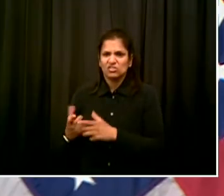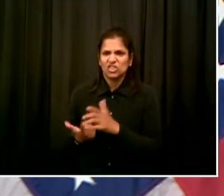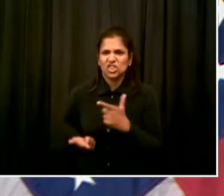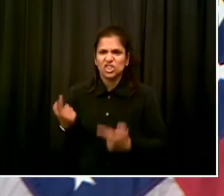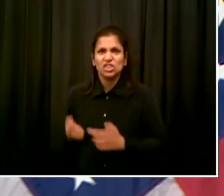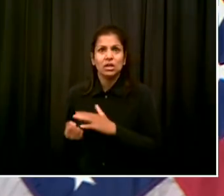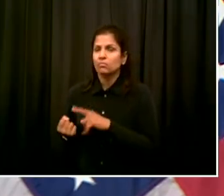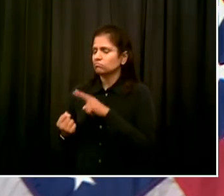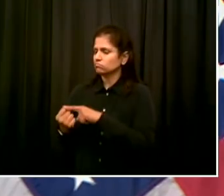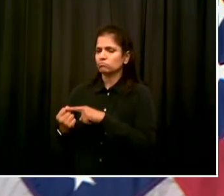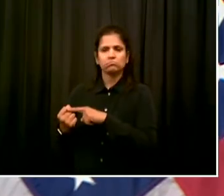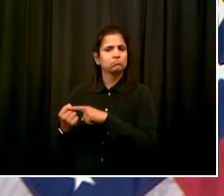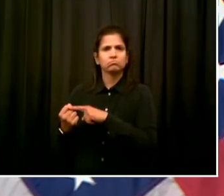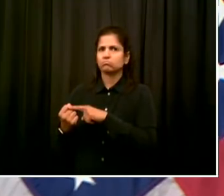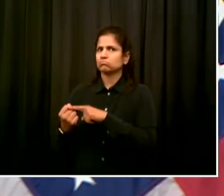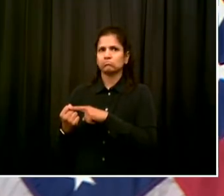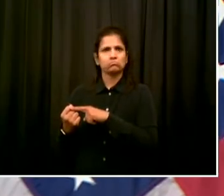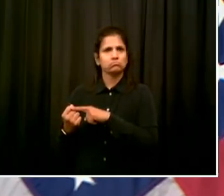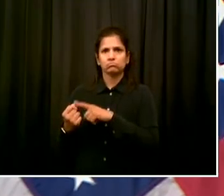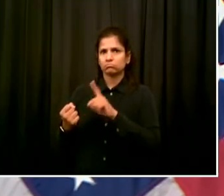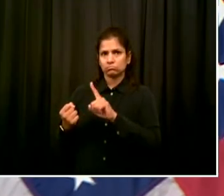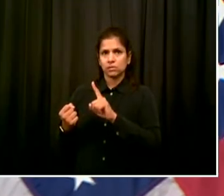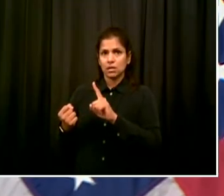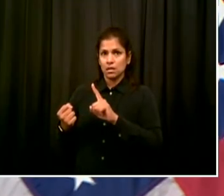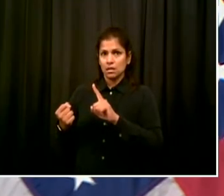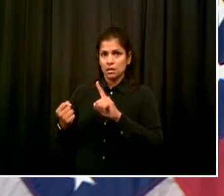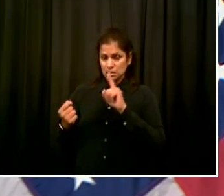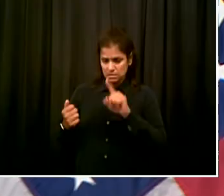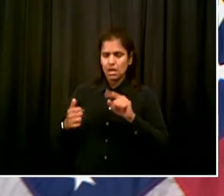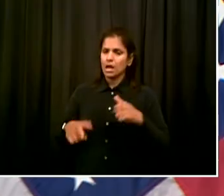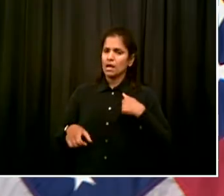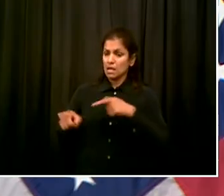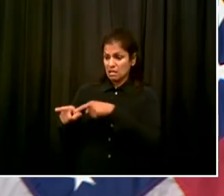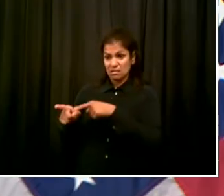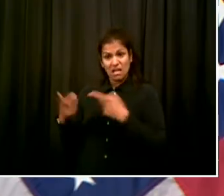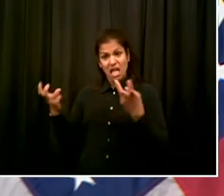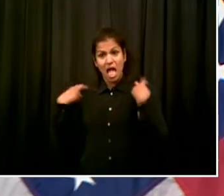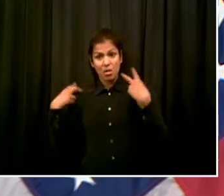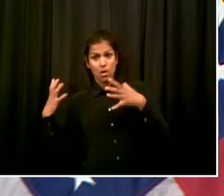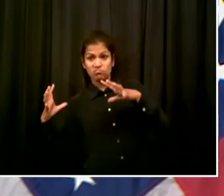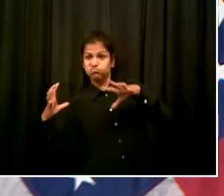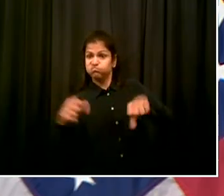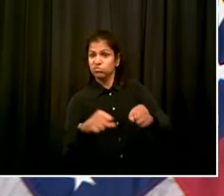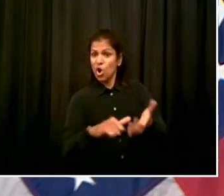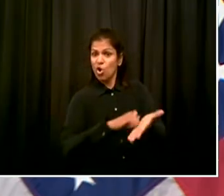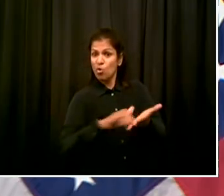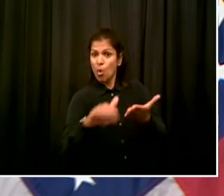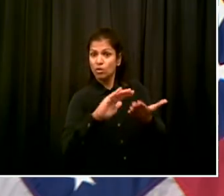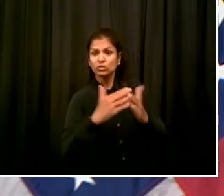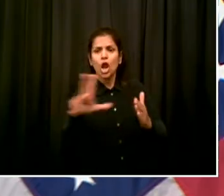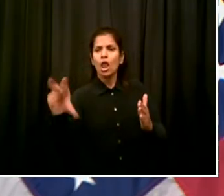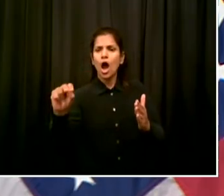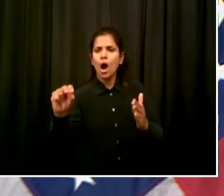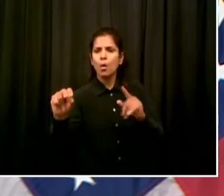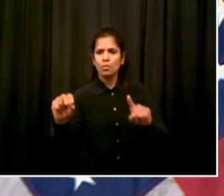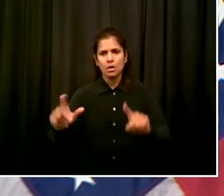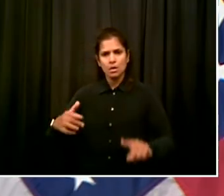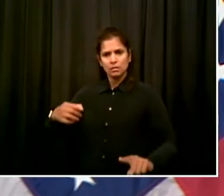OVER THE YEARS . WITH THE RECENT UPTICK IN VIOLENCE I'VE HAD A NUMBER OF MEETINGS OVER THE LAST SEVERAL WEEKS BOTH